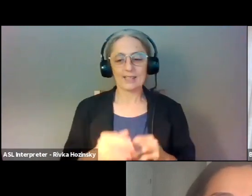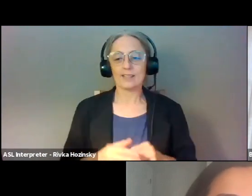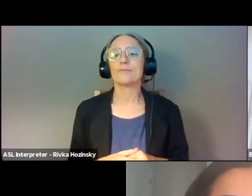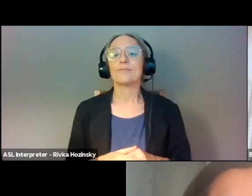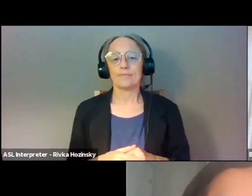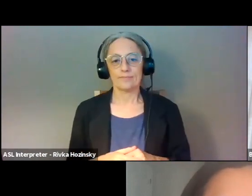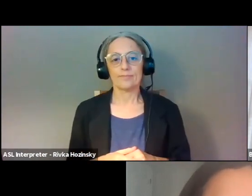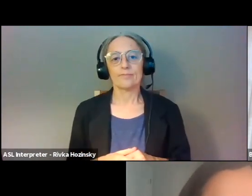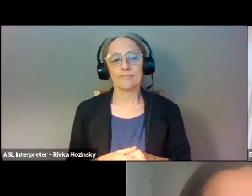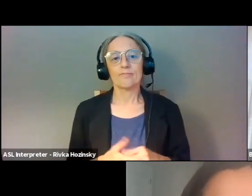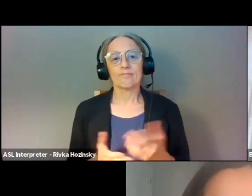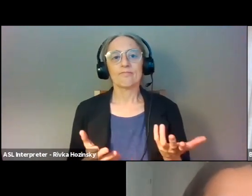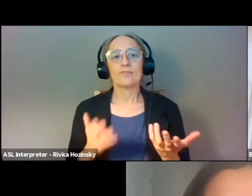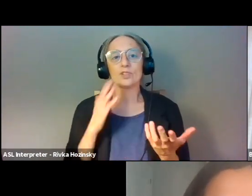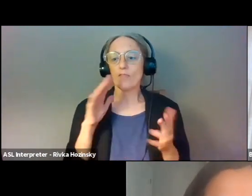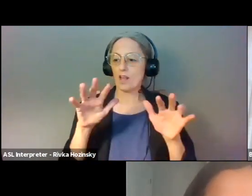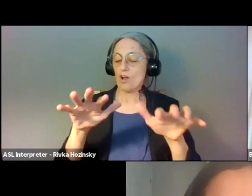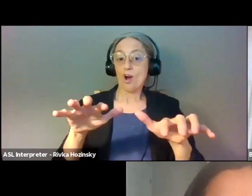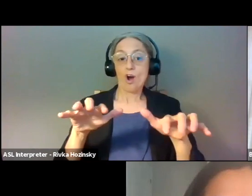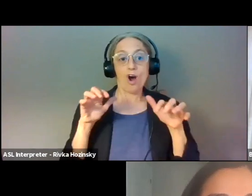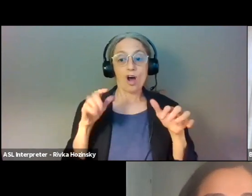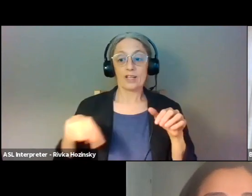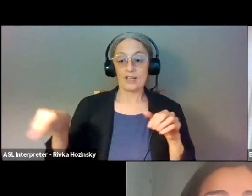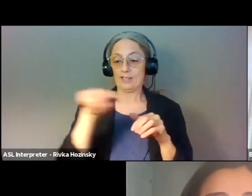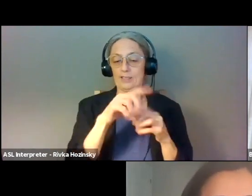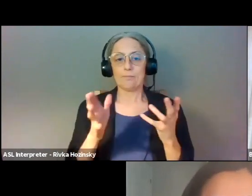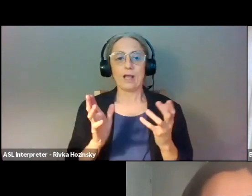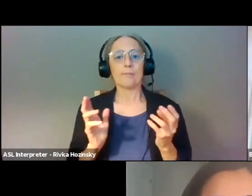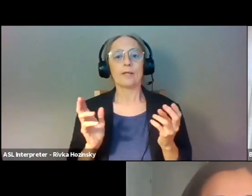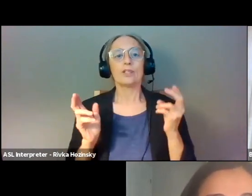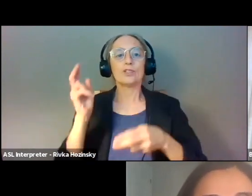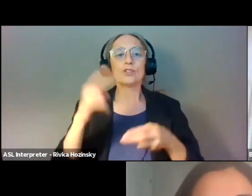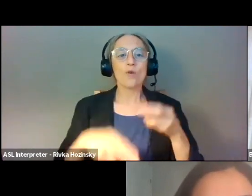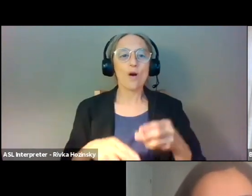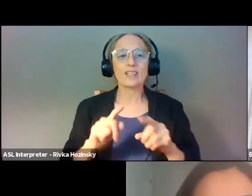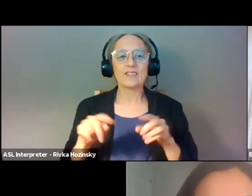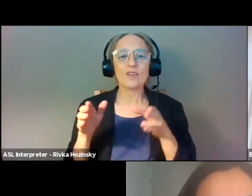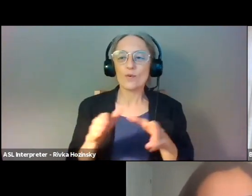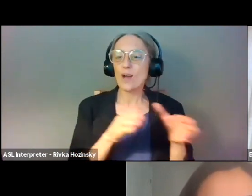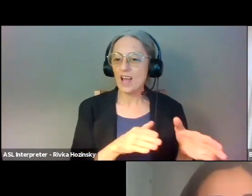audience members and participants may also be joining in different forms, also play into that.